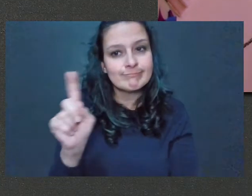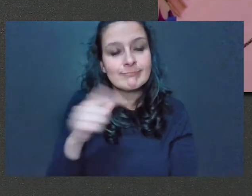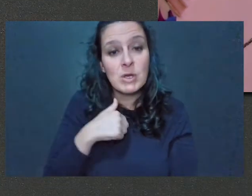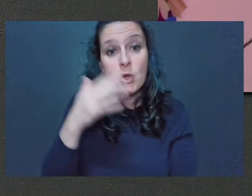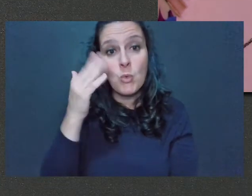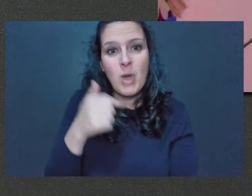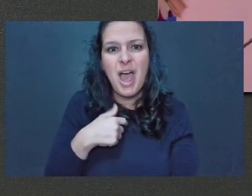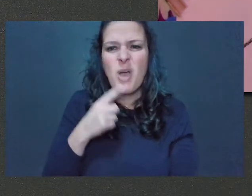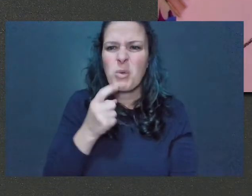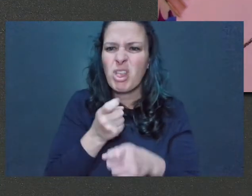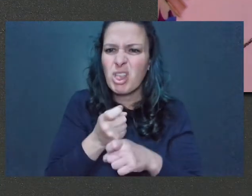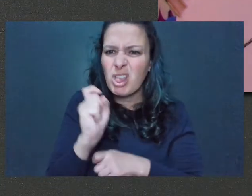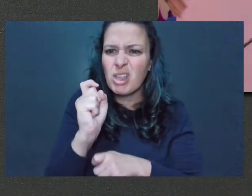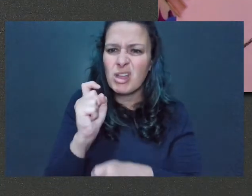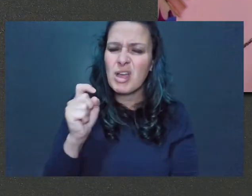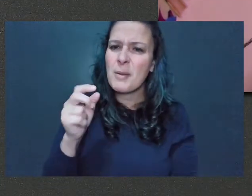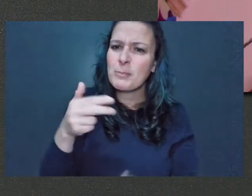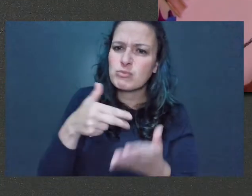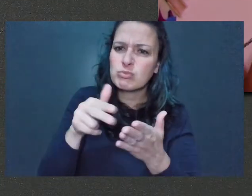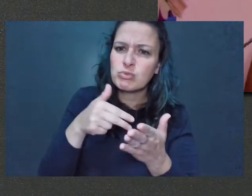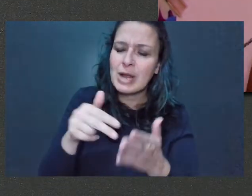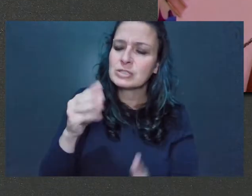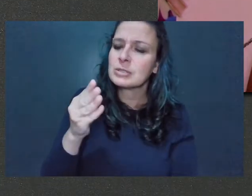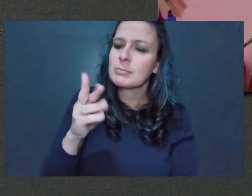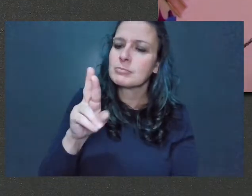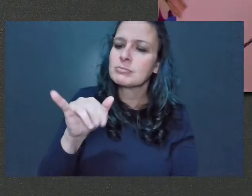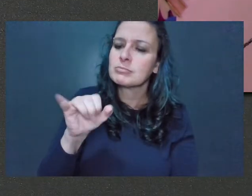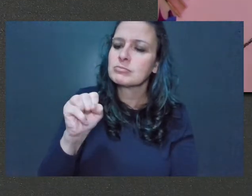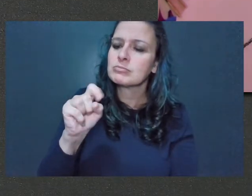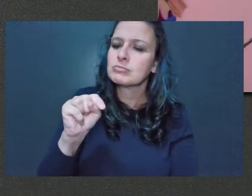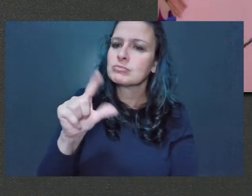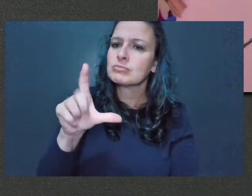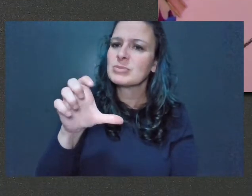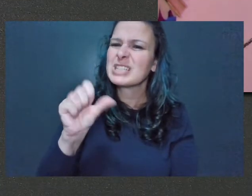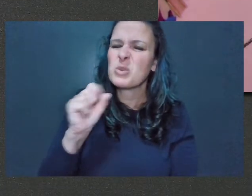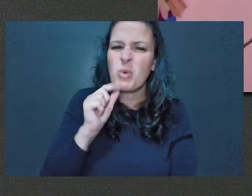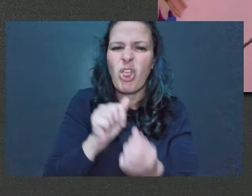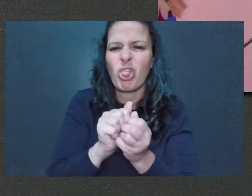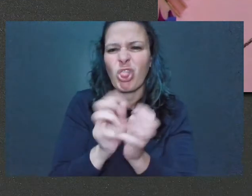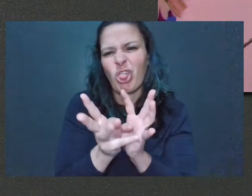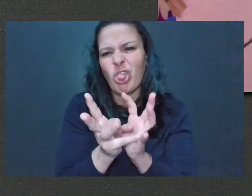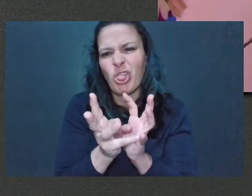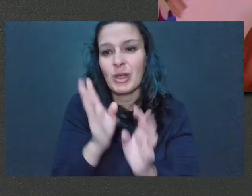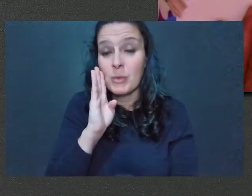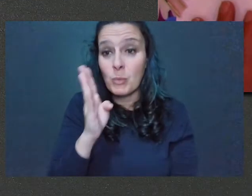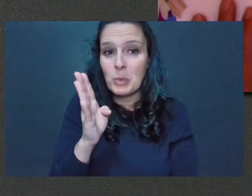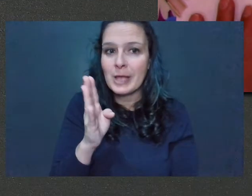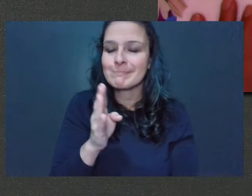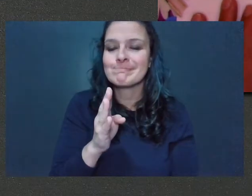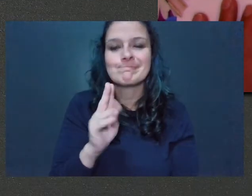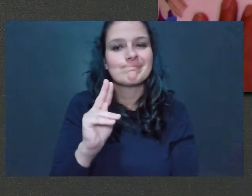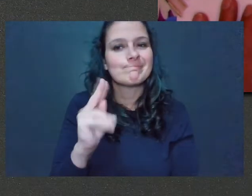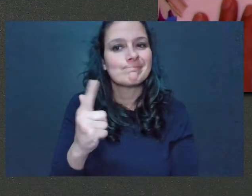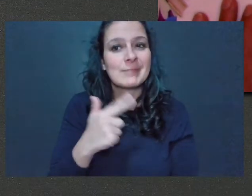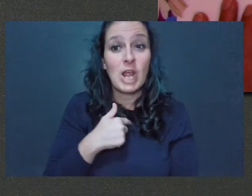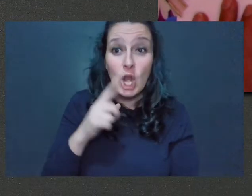because it's gonna ruin the bristles. That's the hair of the brush, and all the bristles will go, and give your brush a bad hair day.